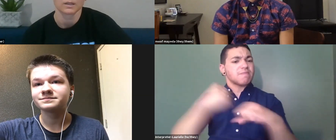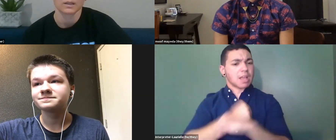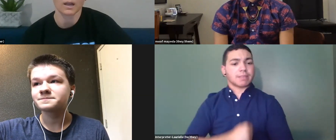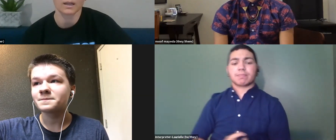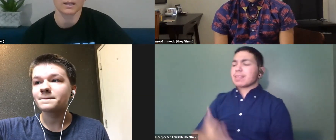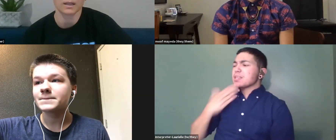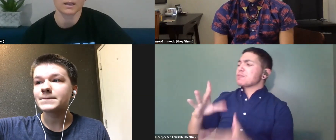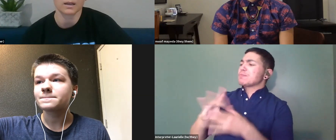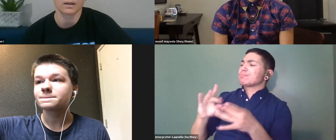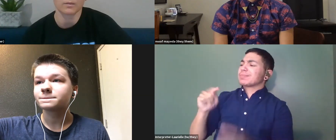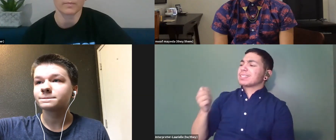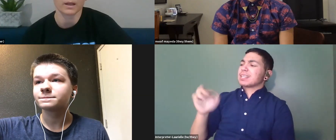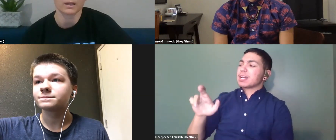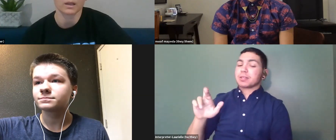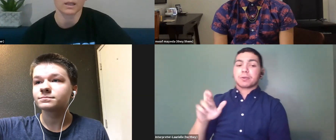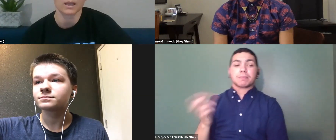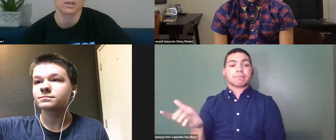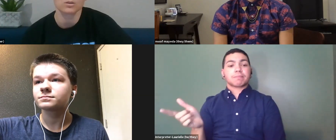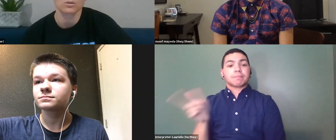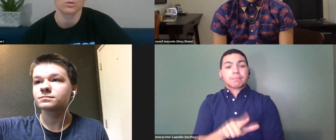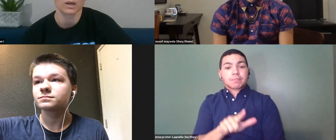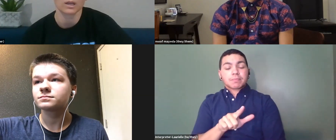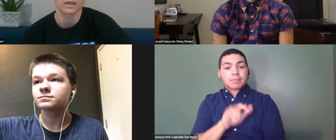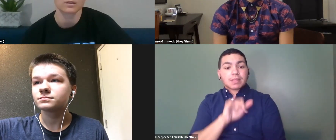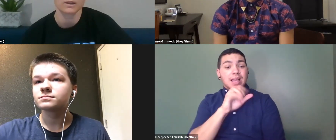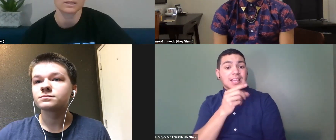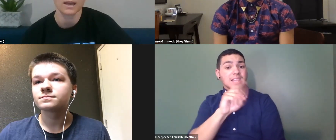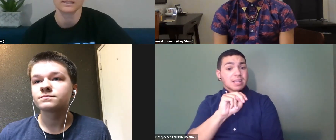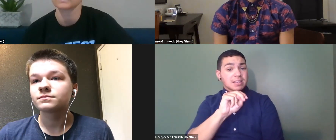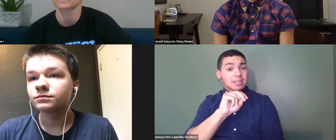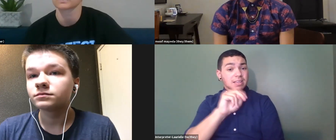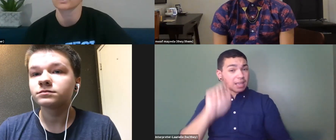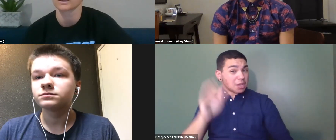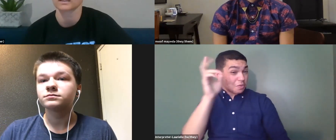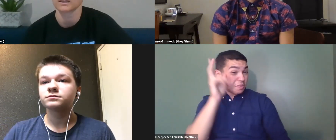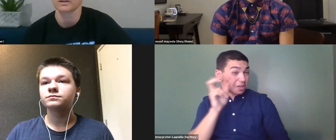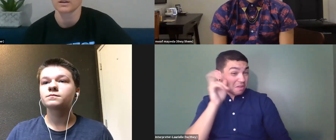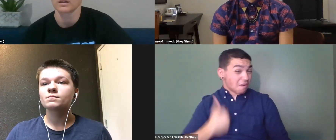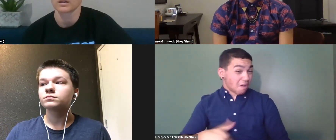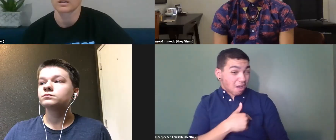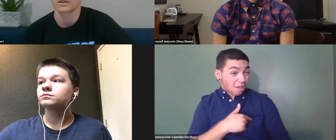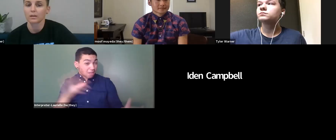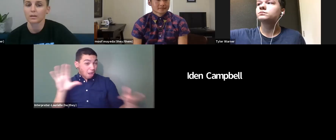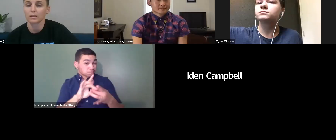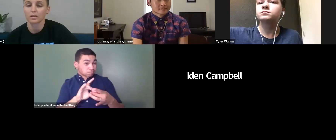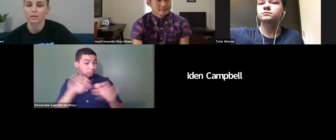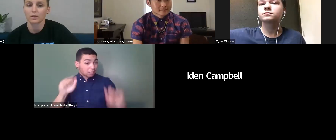we're in and the civil unrest and especially how the LGBTQ